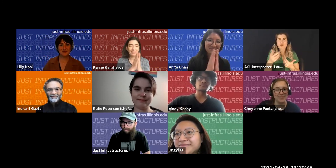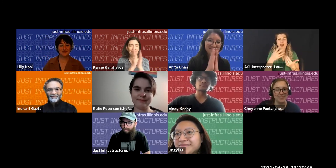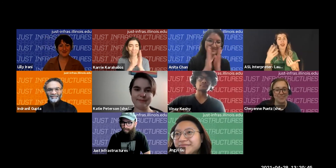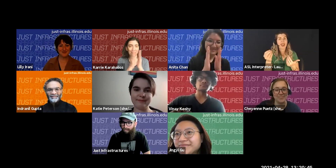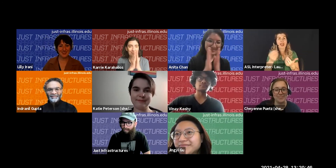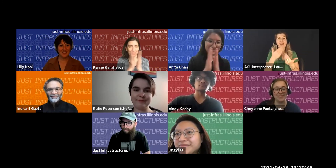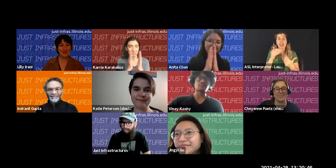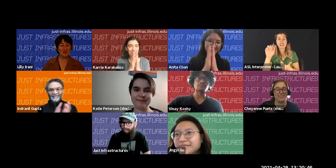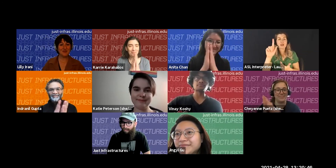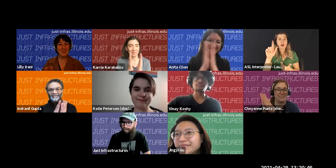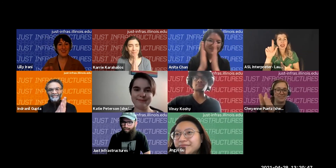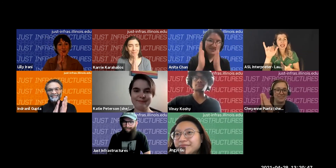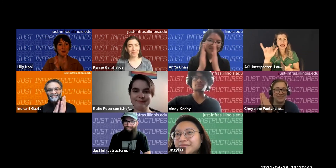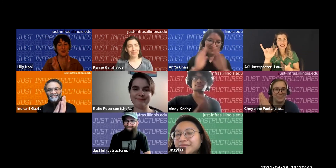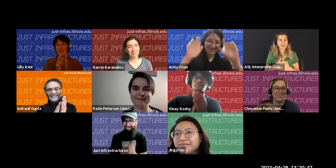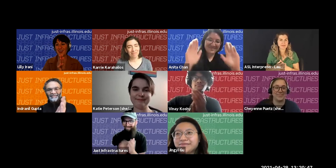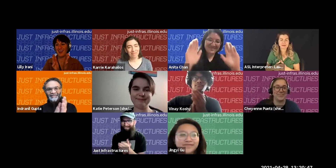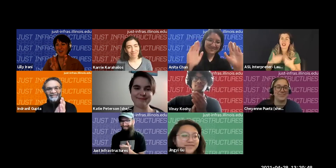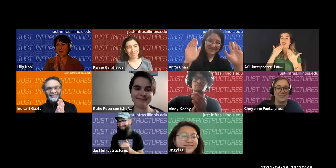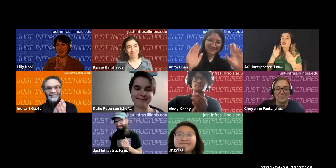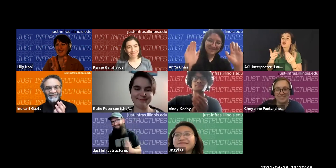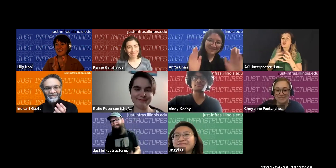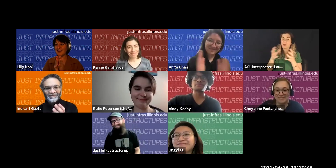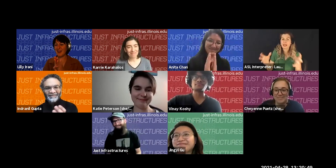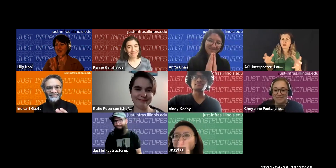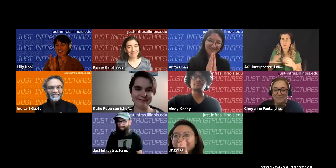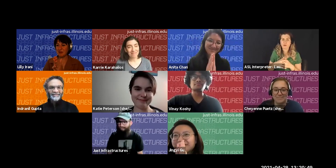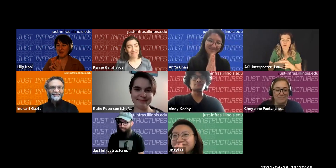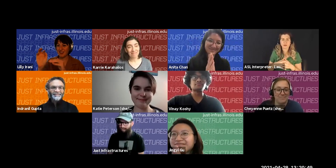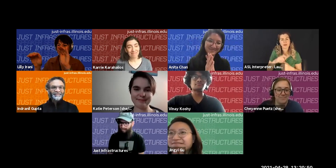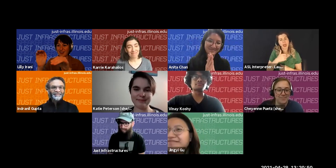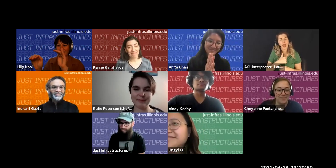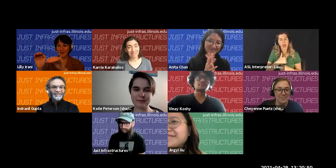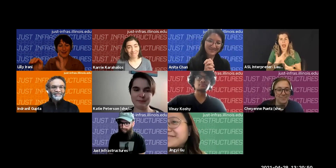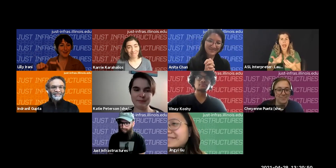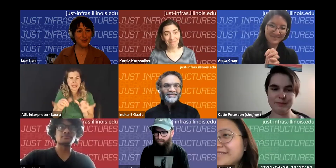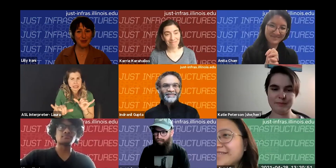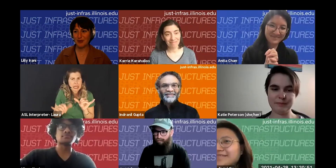Thank you all and thank you, really. Thank you so much.